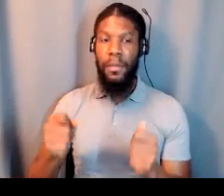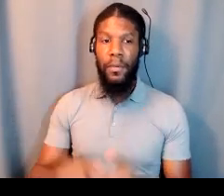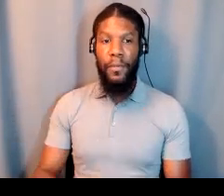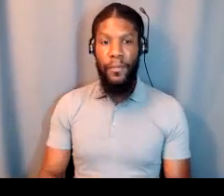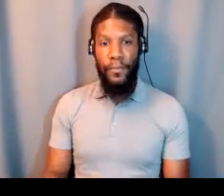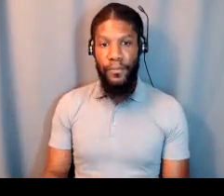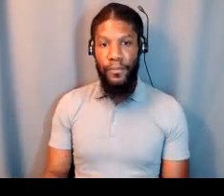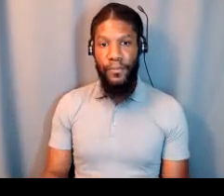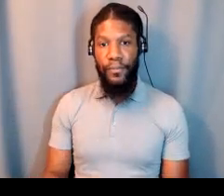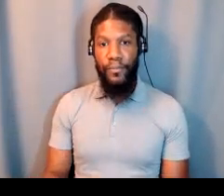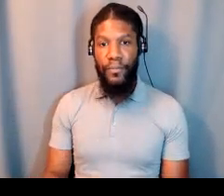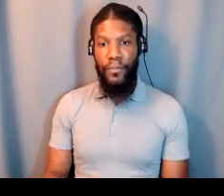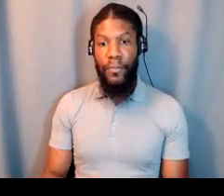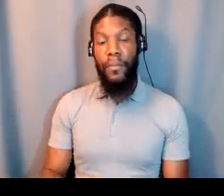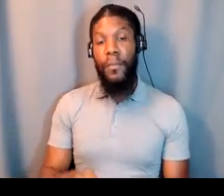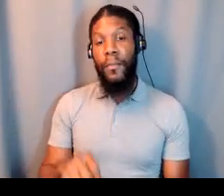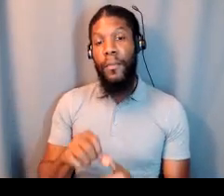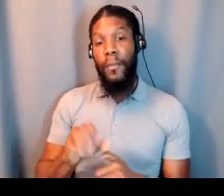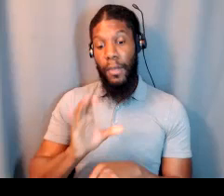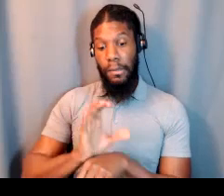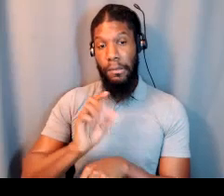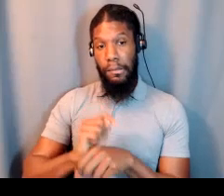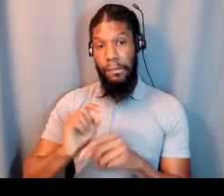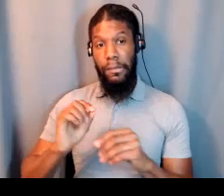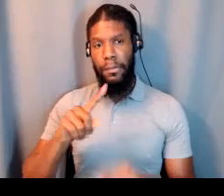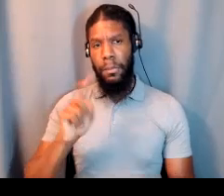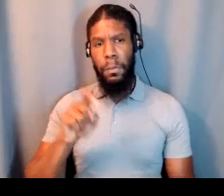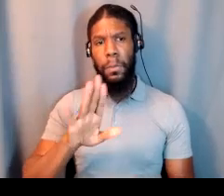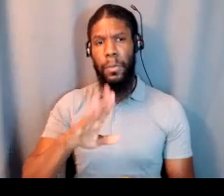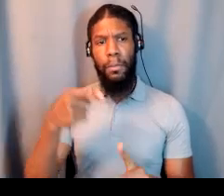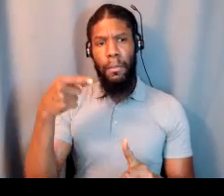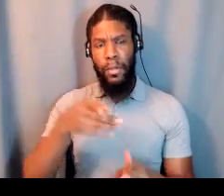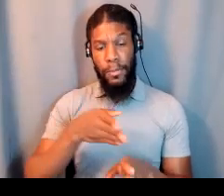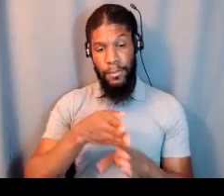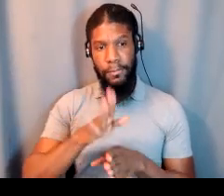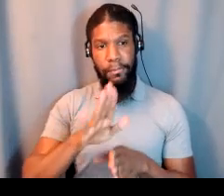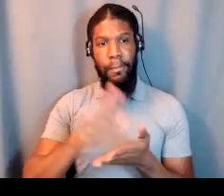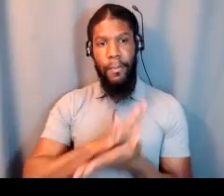If a consultant asks the student what the main idea of their paper is or what they re trying to get across in a certain paragraph,